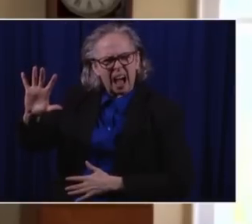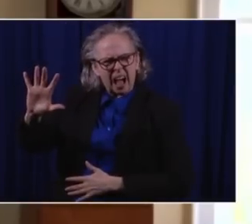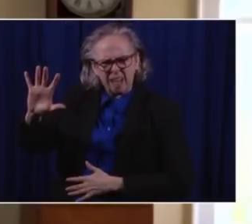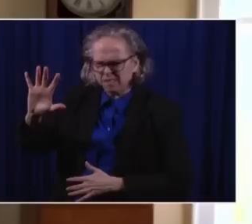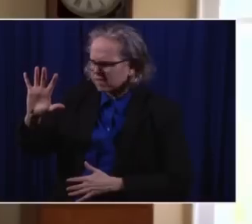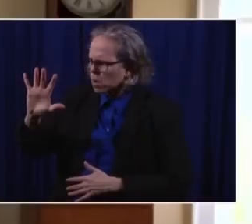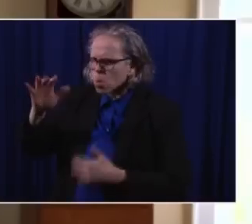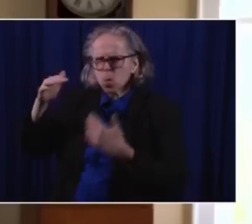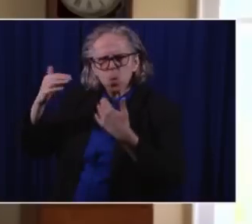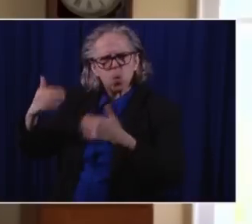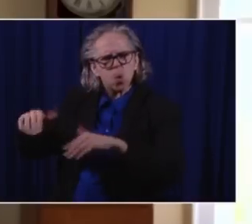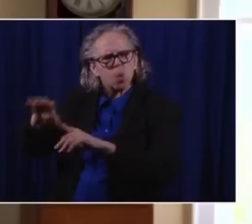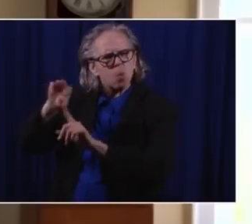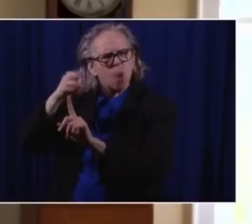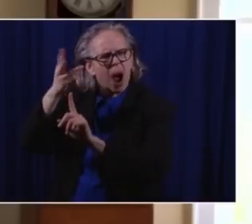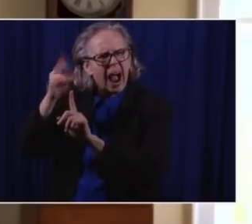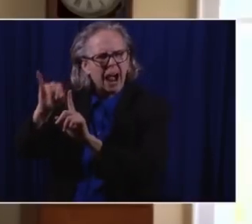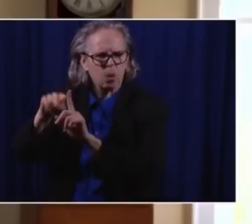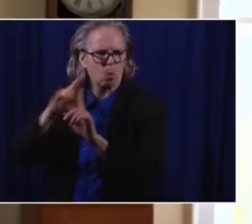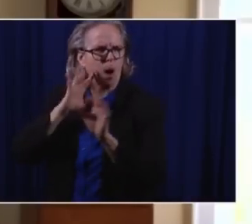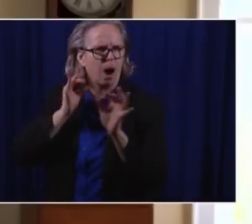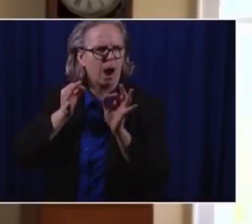is high. And these numbers been averaging about 8500 cases per